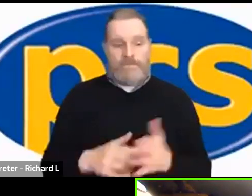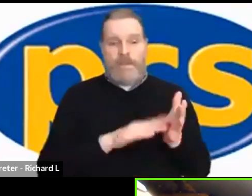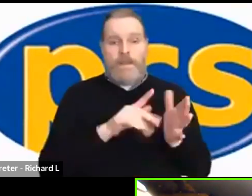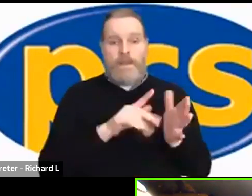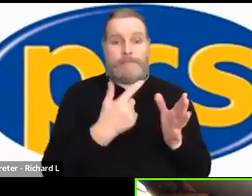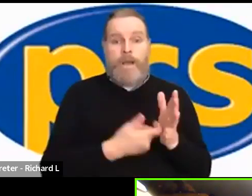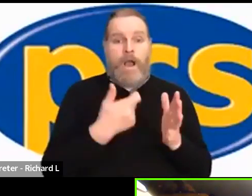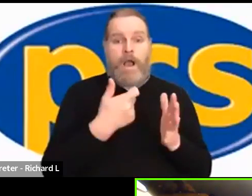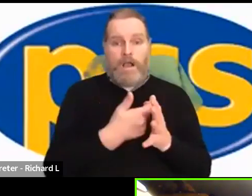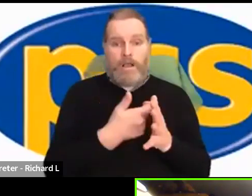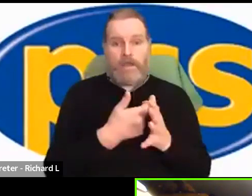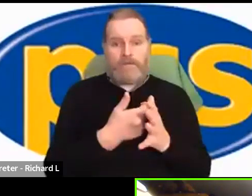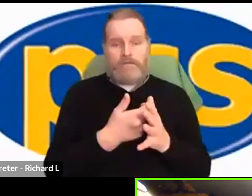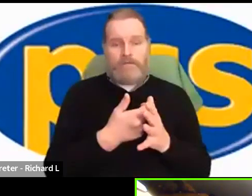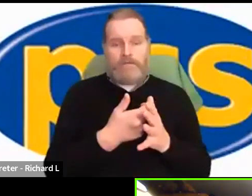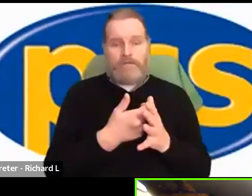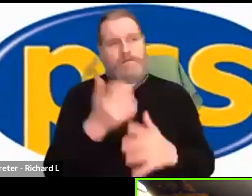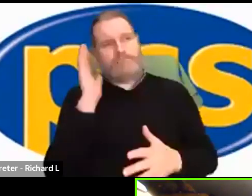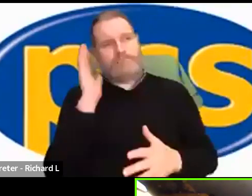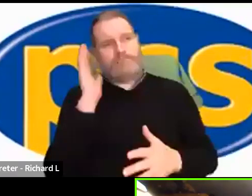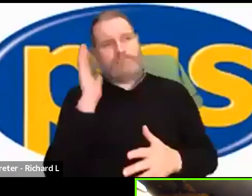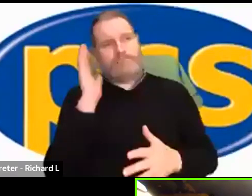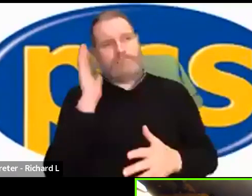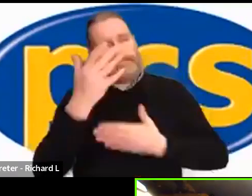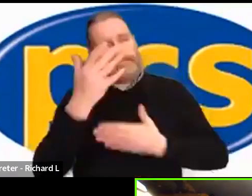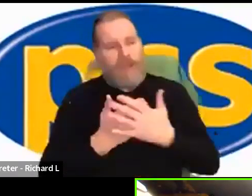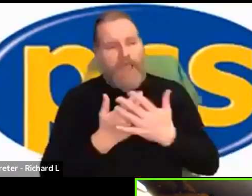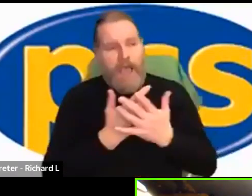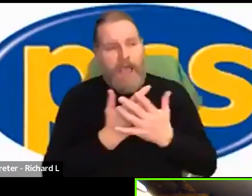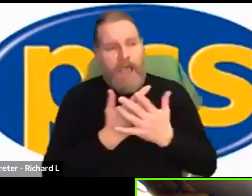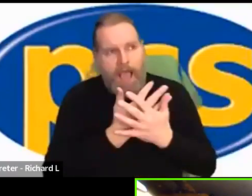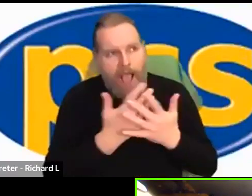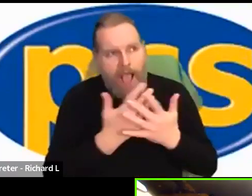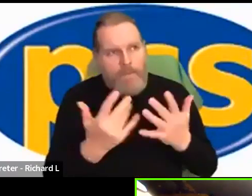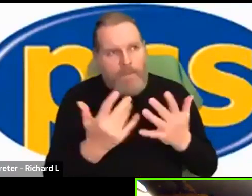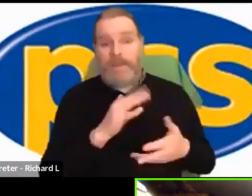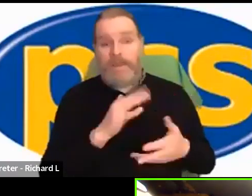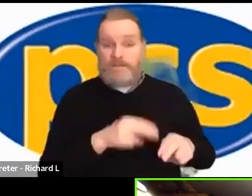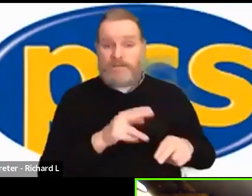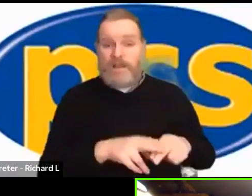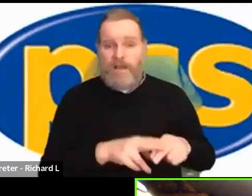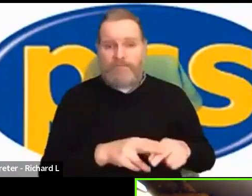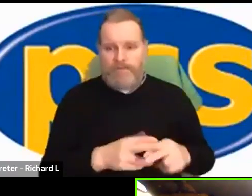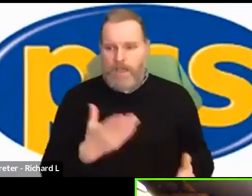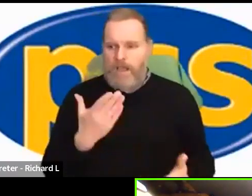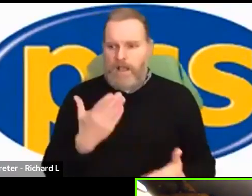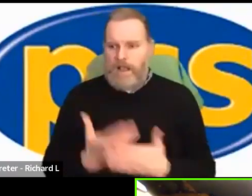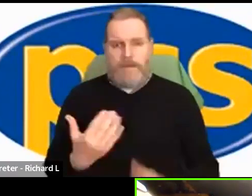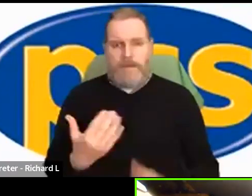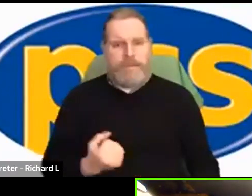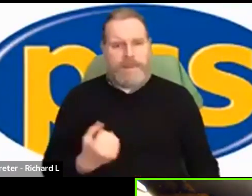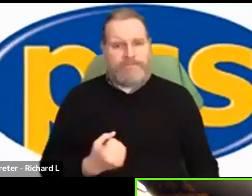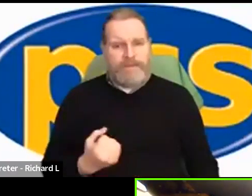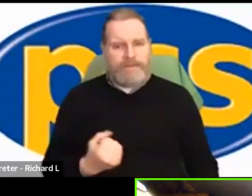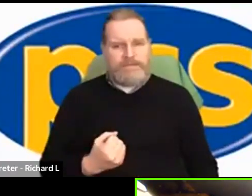he presented presented to presented to a Serbia, talks about the number of people claiming universal